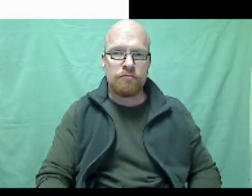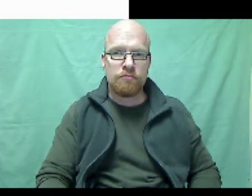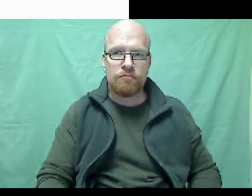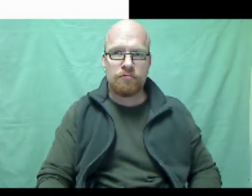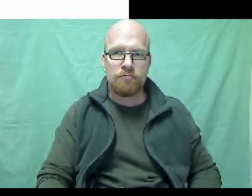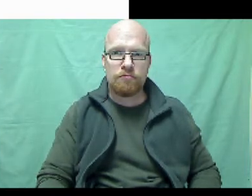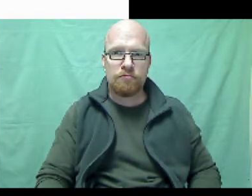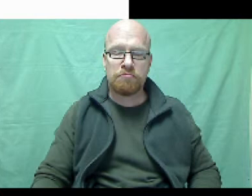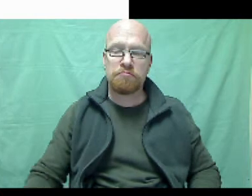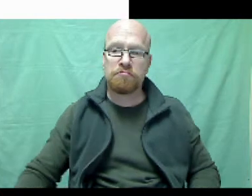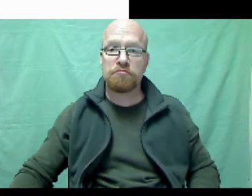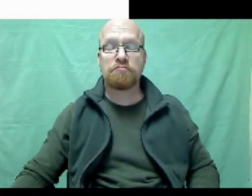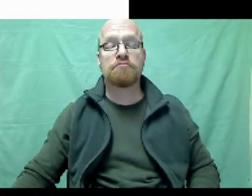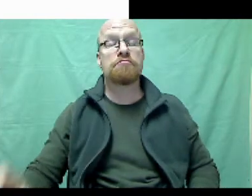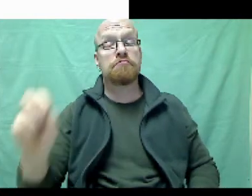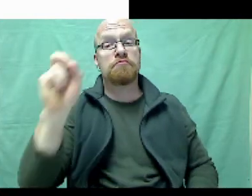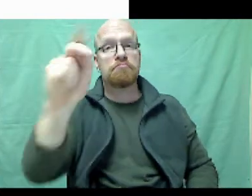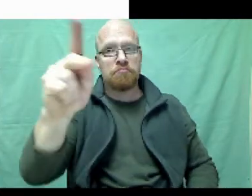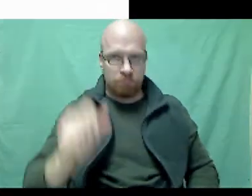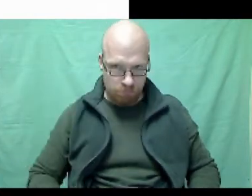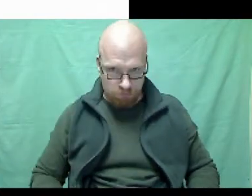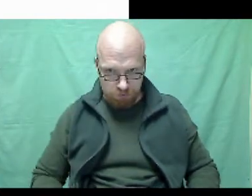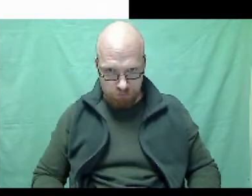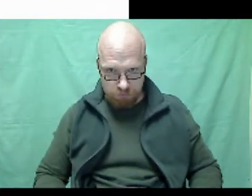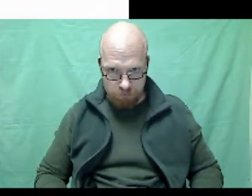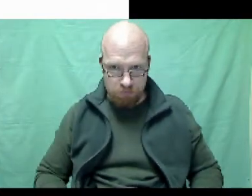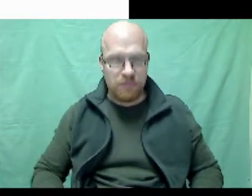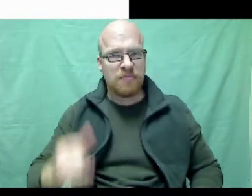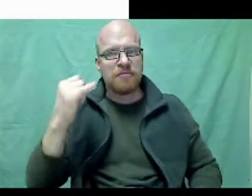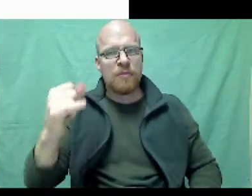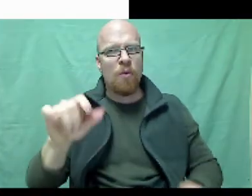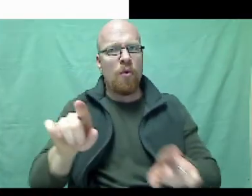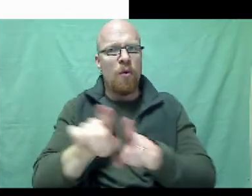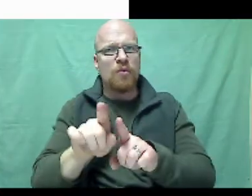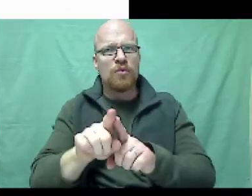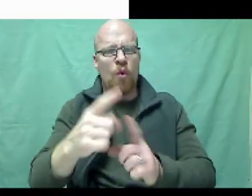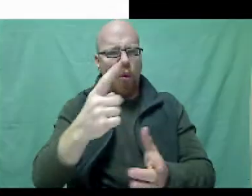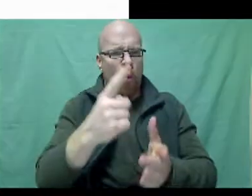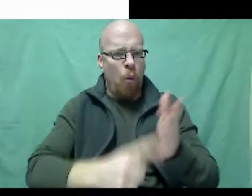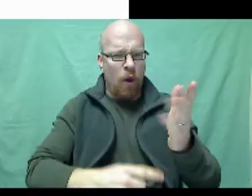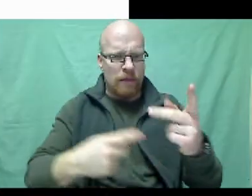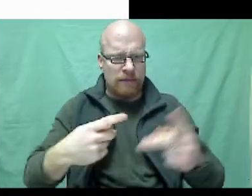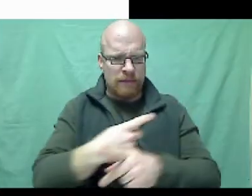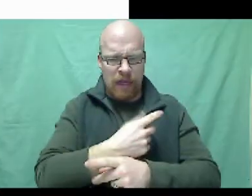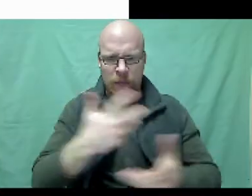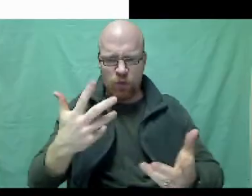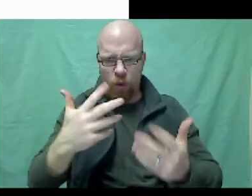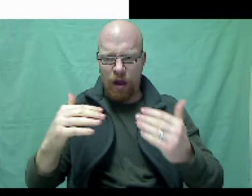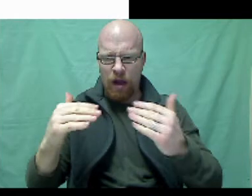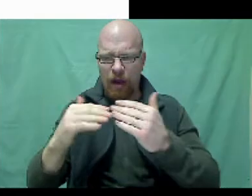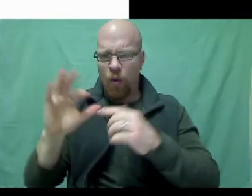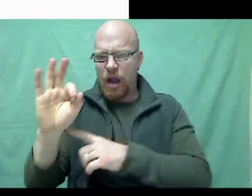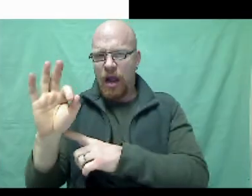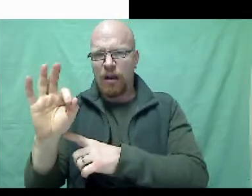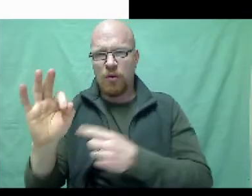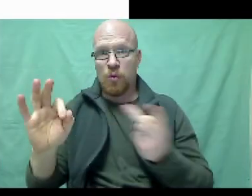OK. And lastly, what times what equals 9? There's two examples, two answers for this.